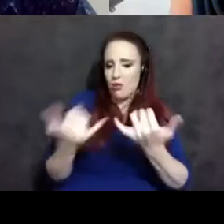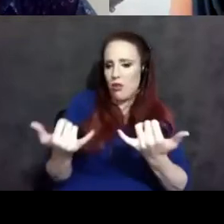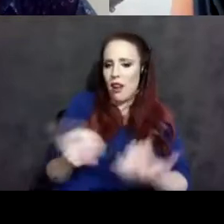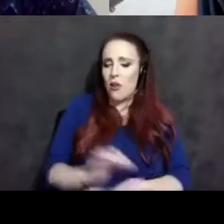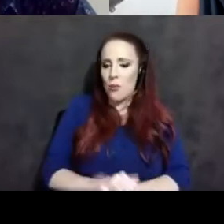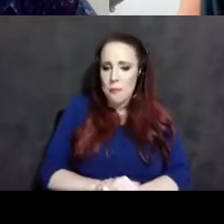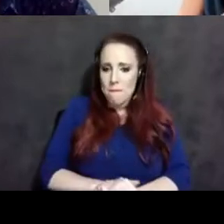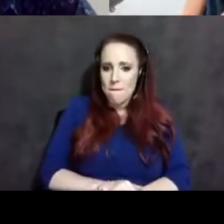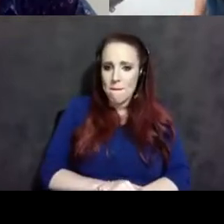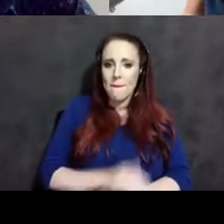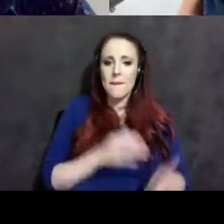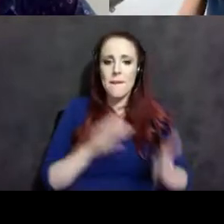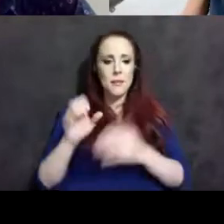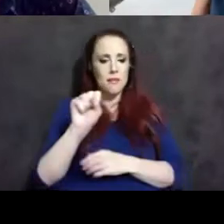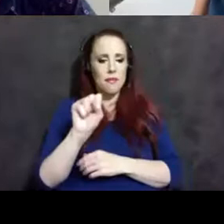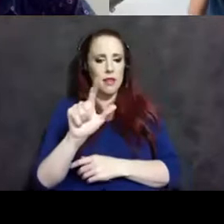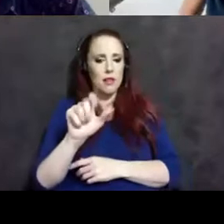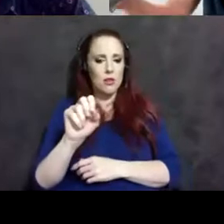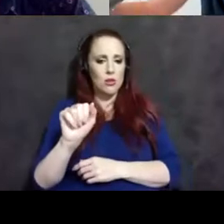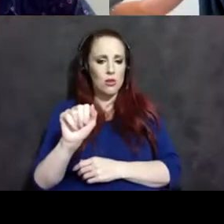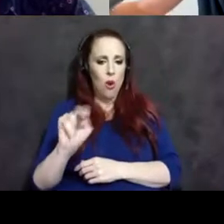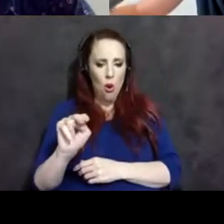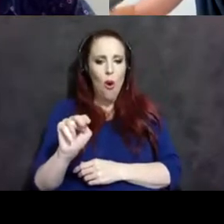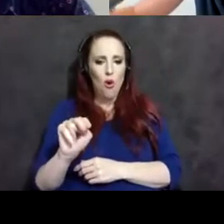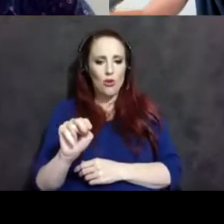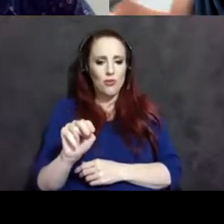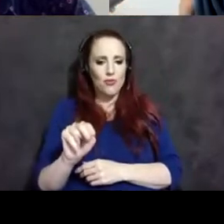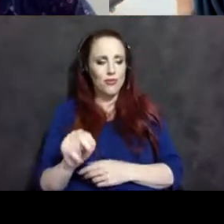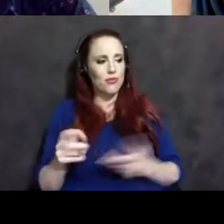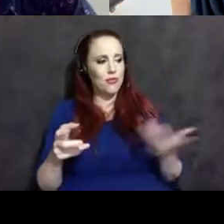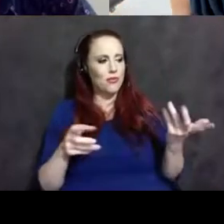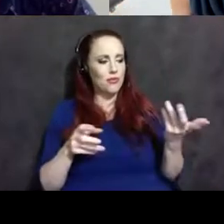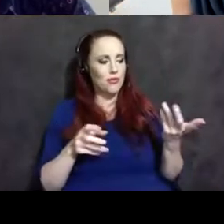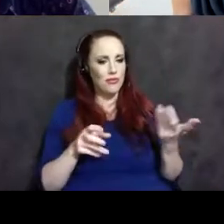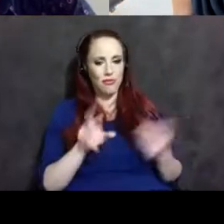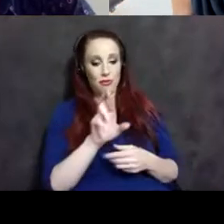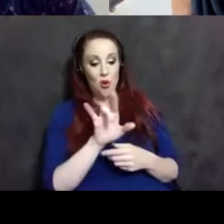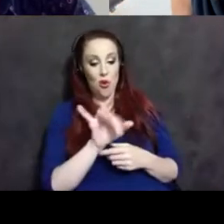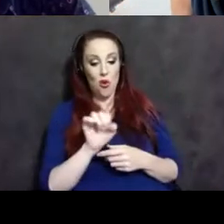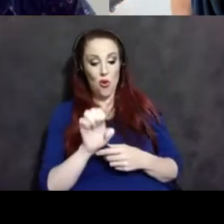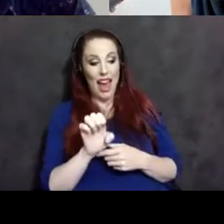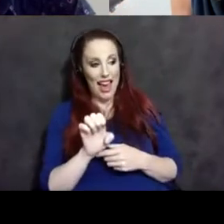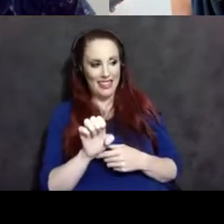community. I think Melinda, the phrase, rises in this conversation is really important.